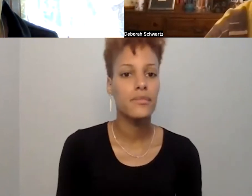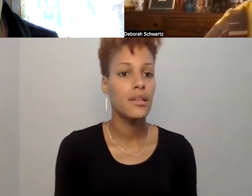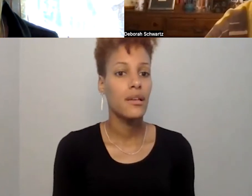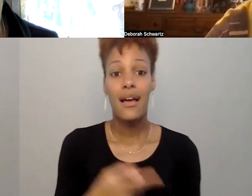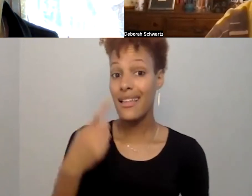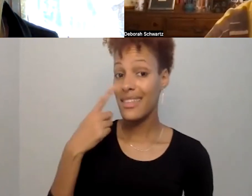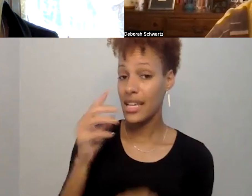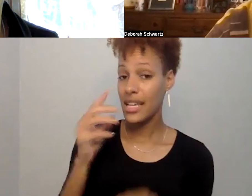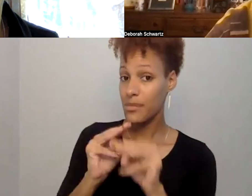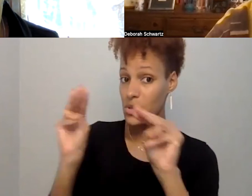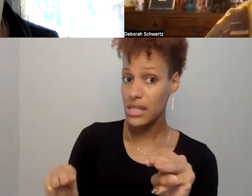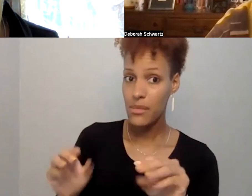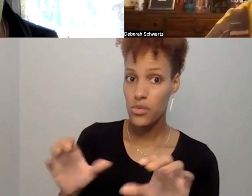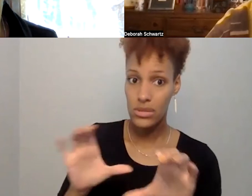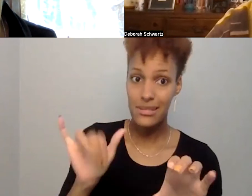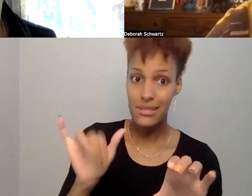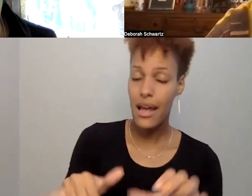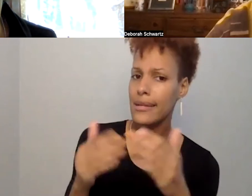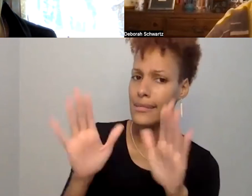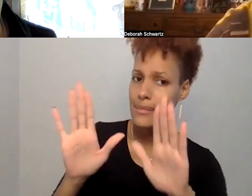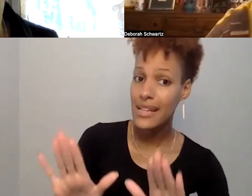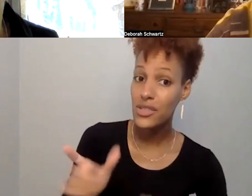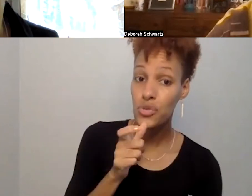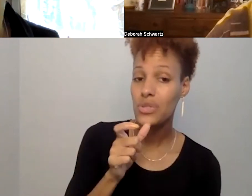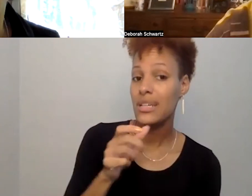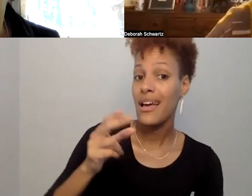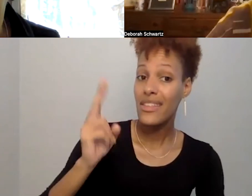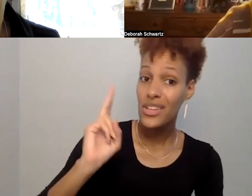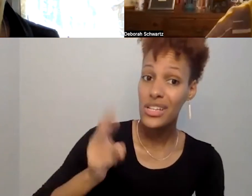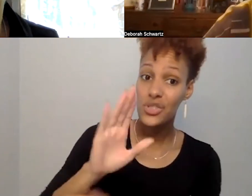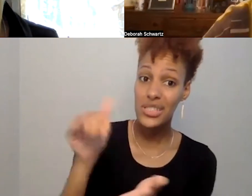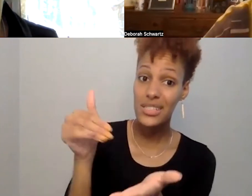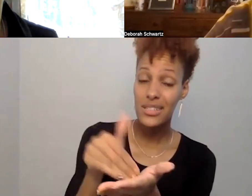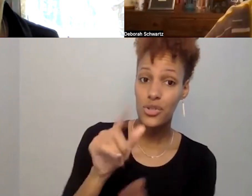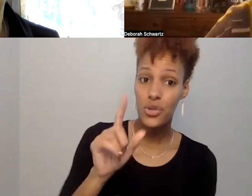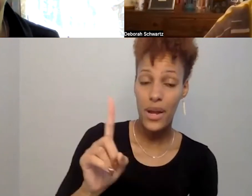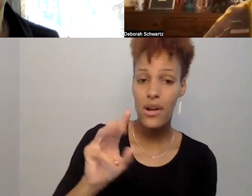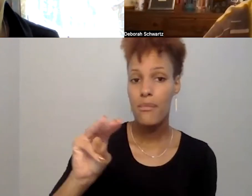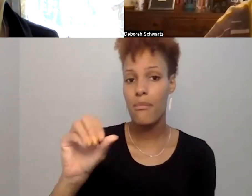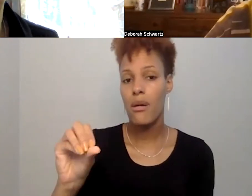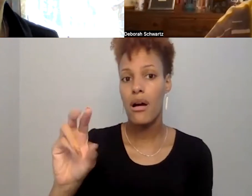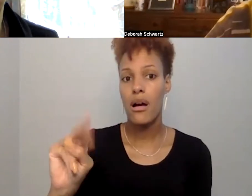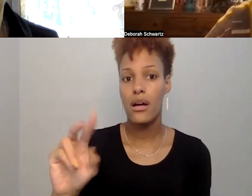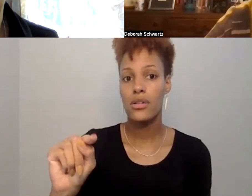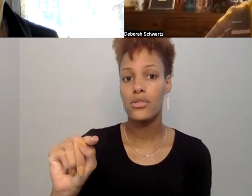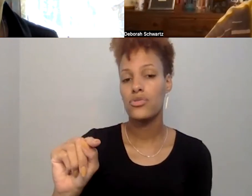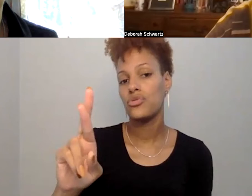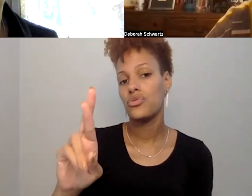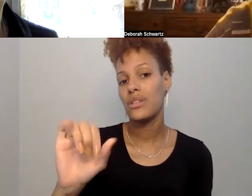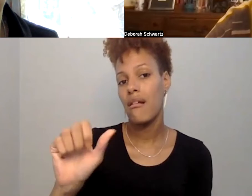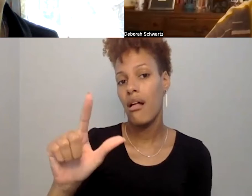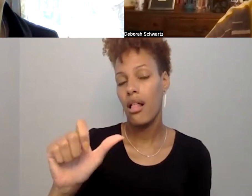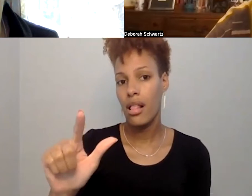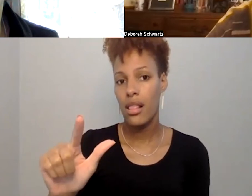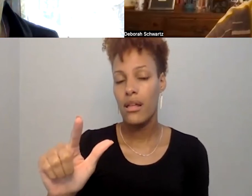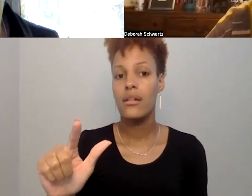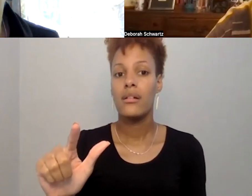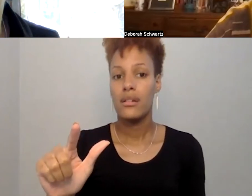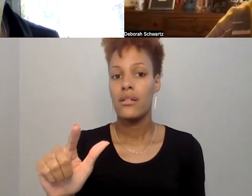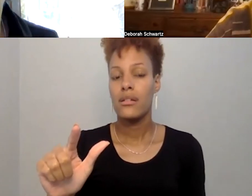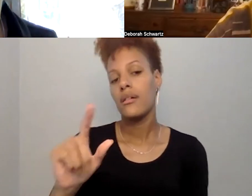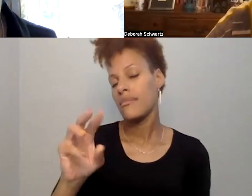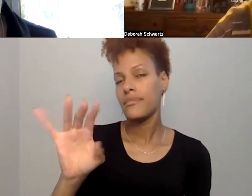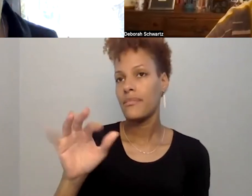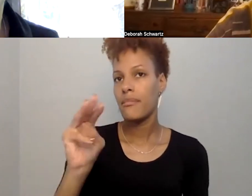incredibly well is the History Center in Montreal, that is, they, they love to tell stories about